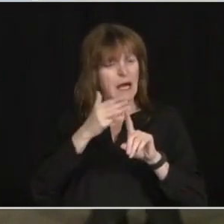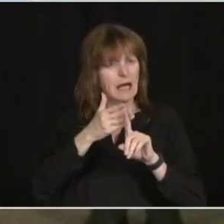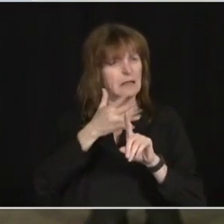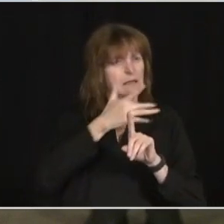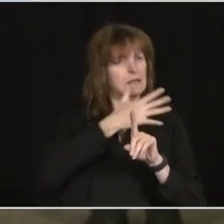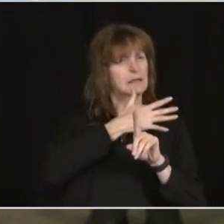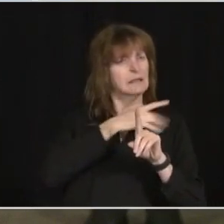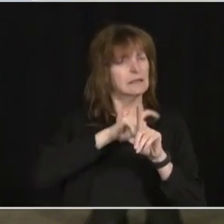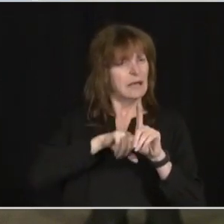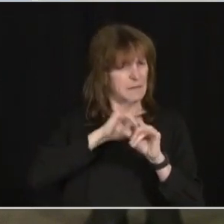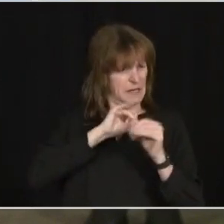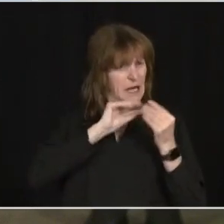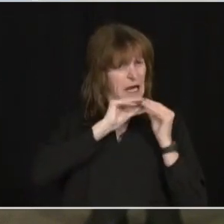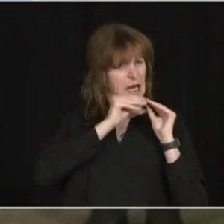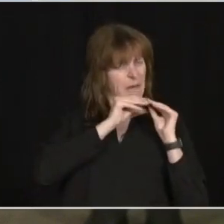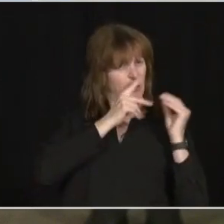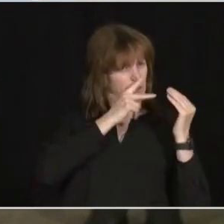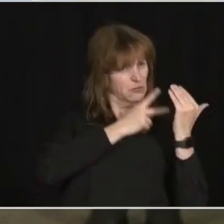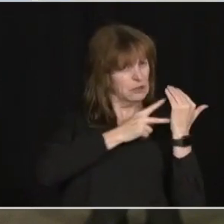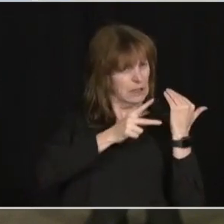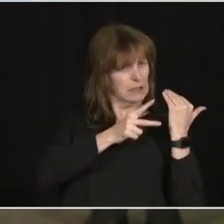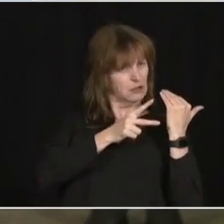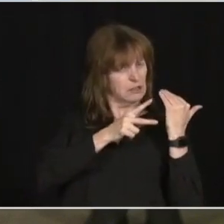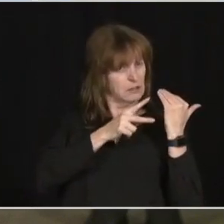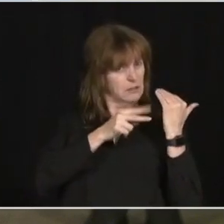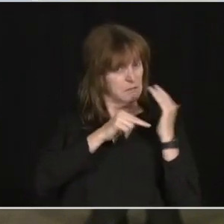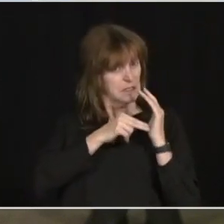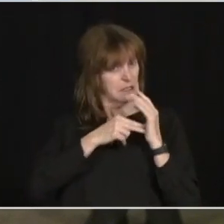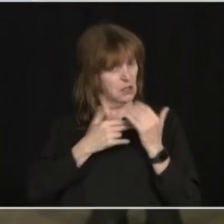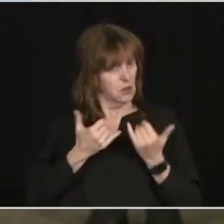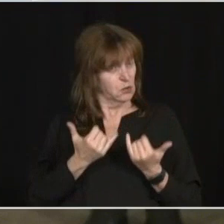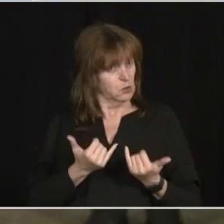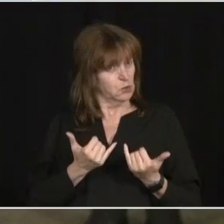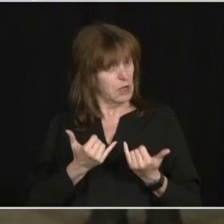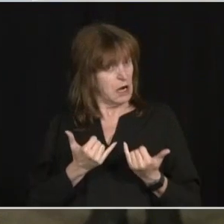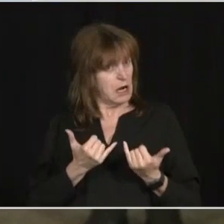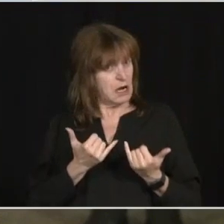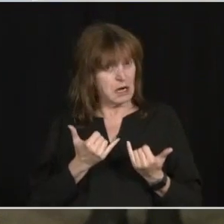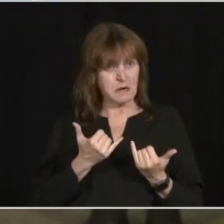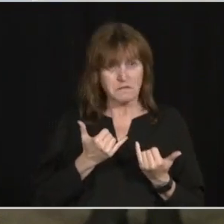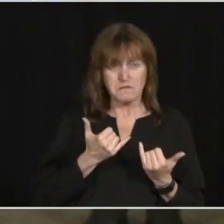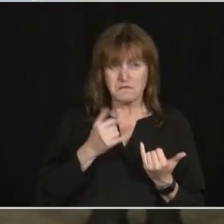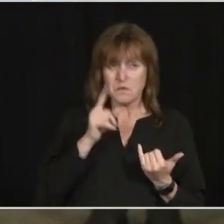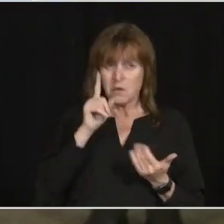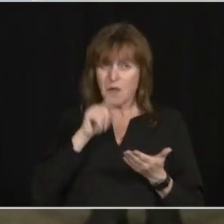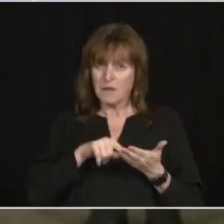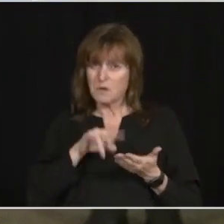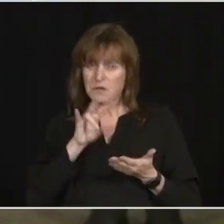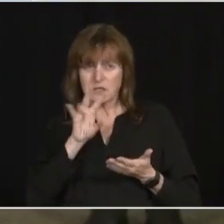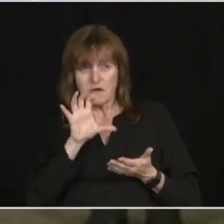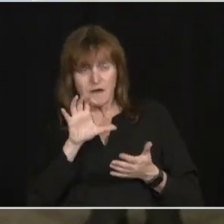month, we should be at about 1,700 people, was the worst-case scenario, we were